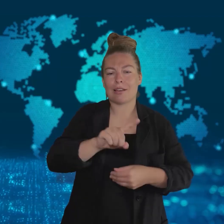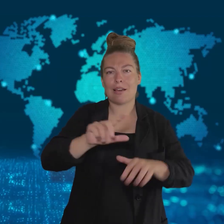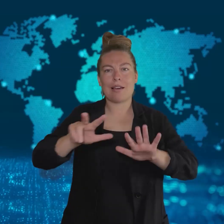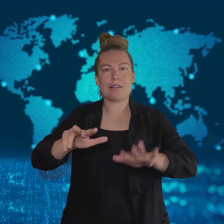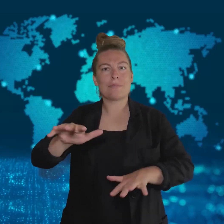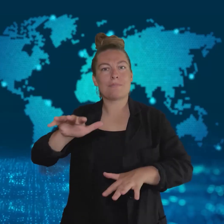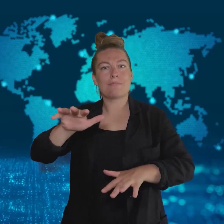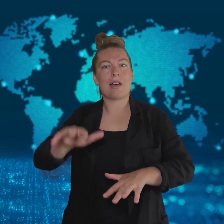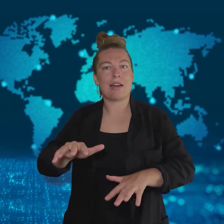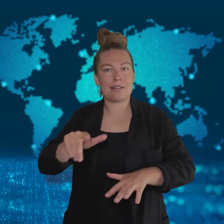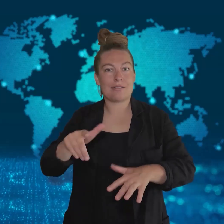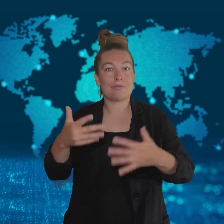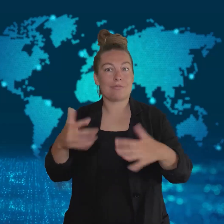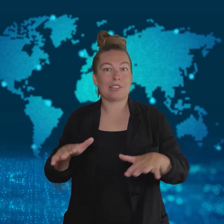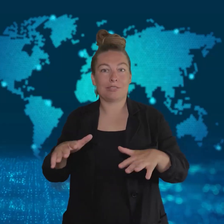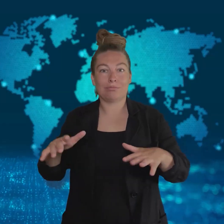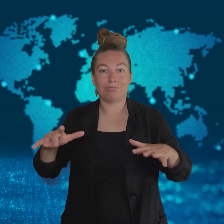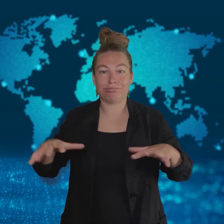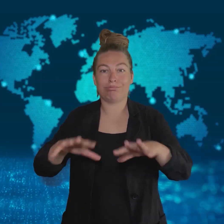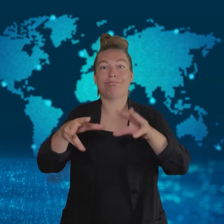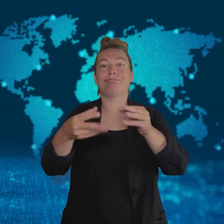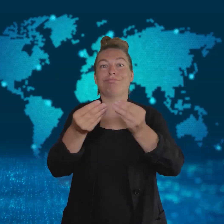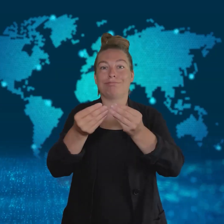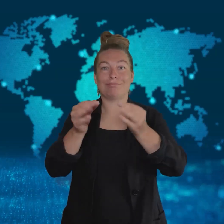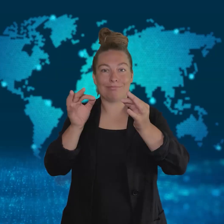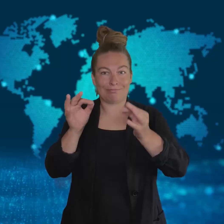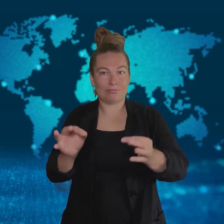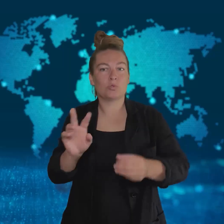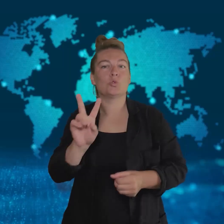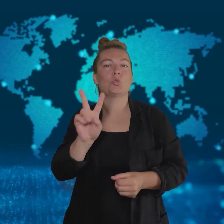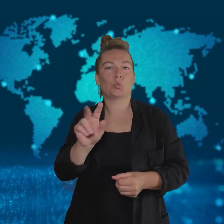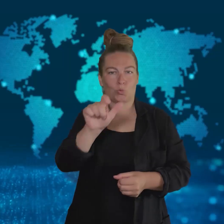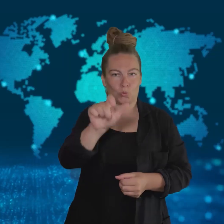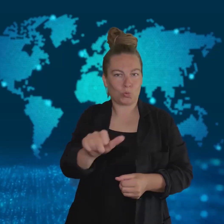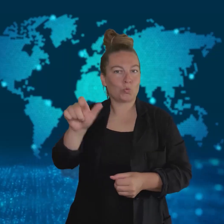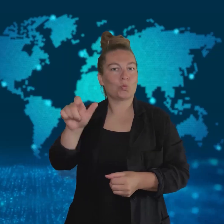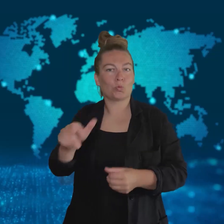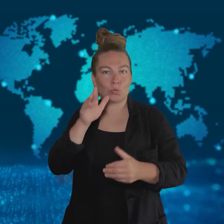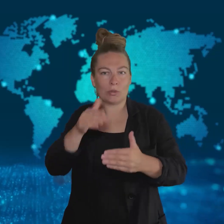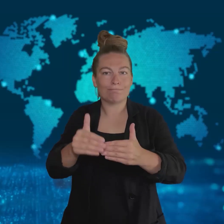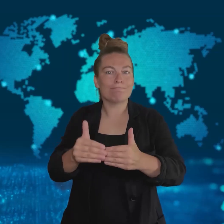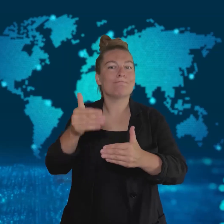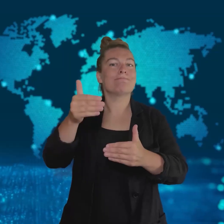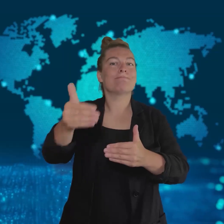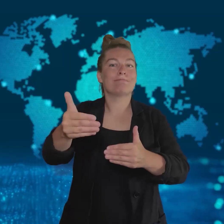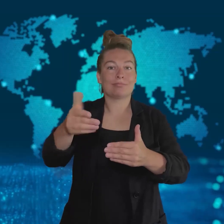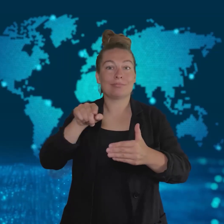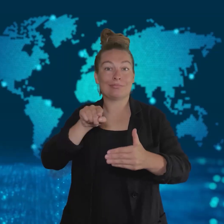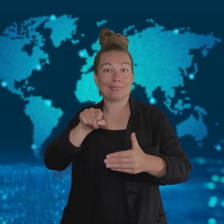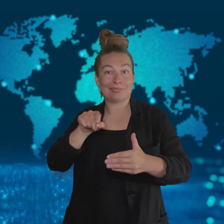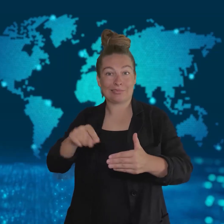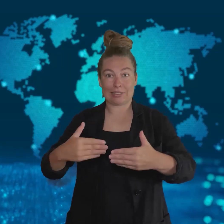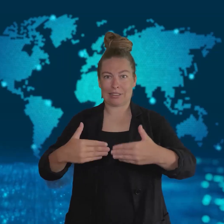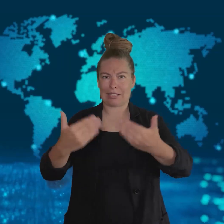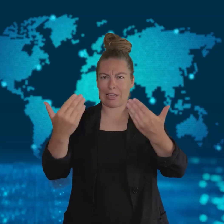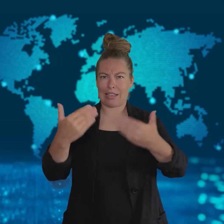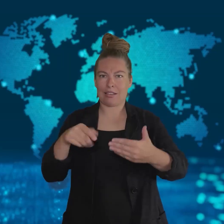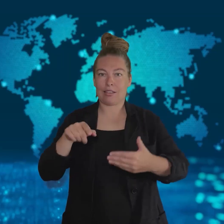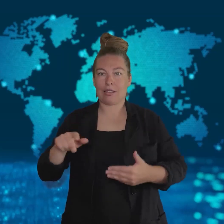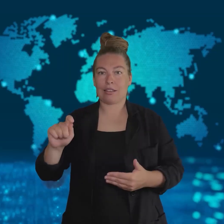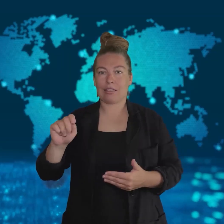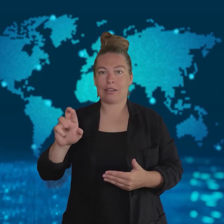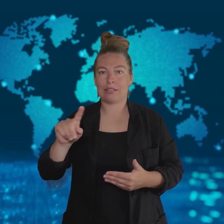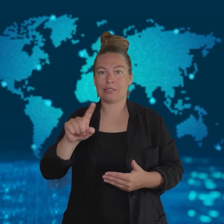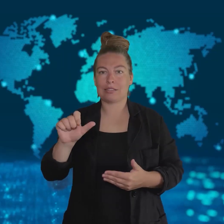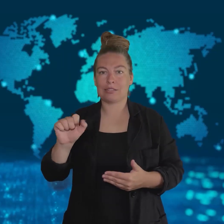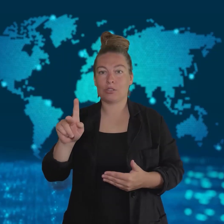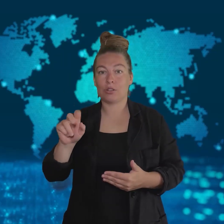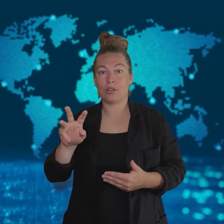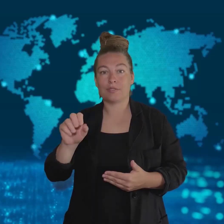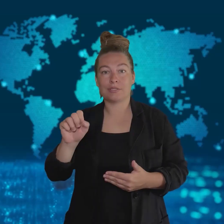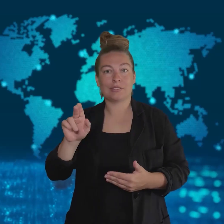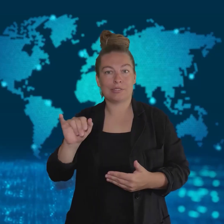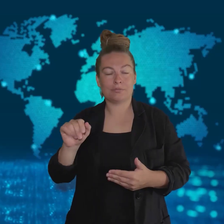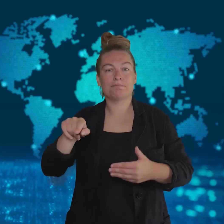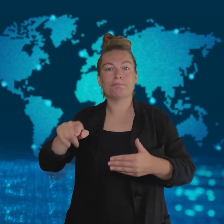There are two candidates for Polandâ€™s president